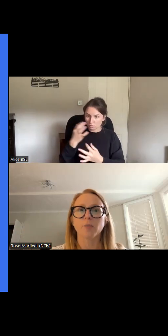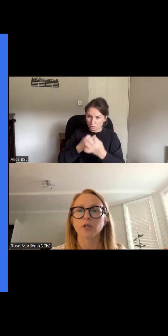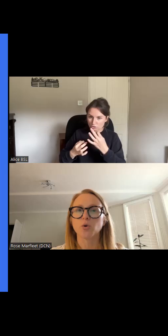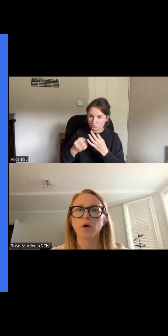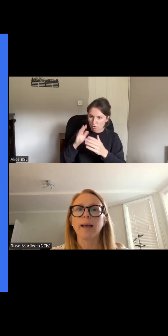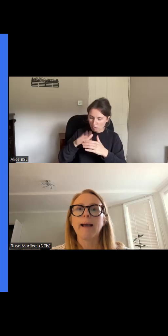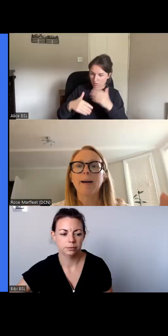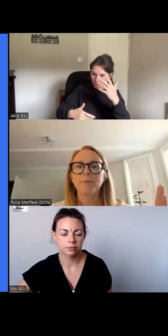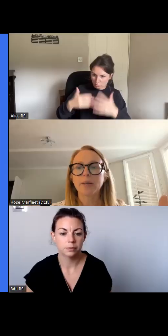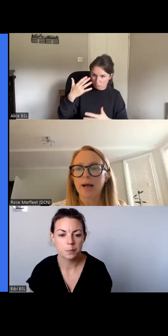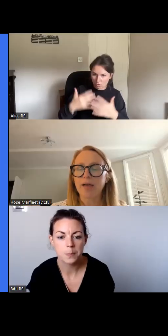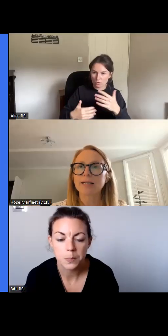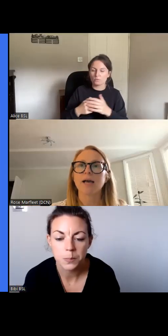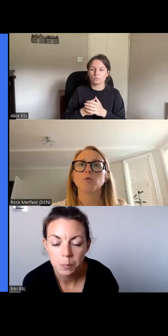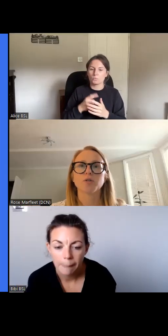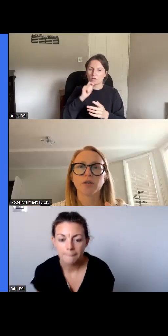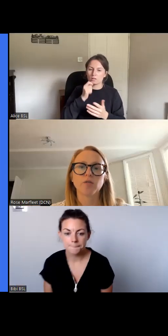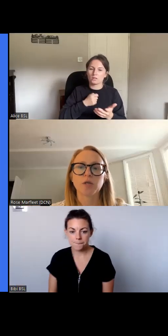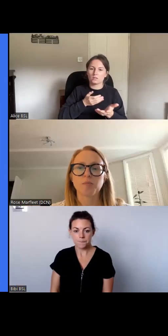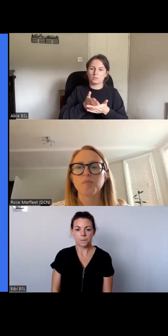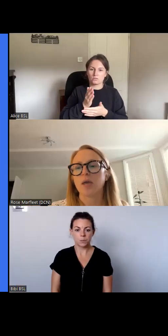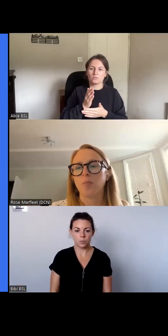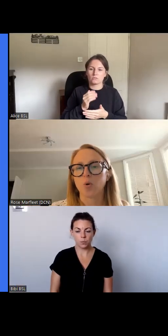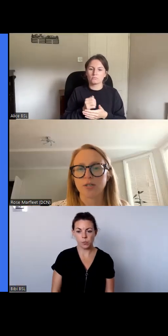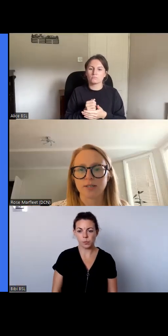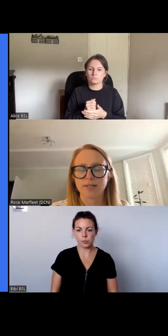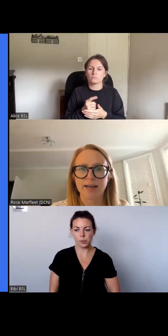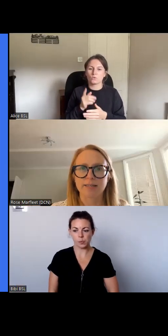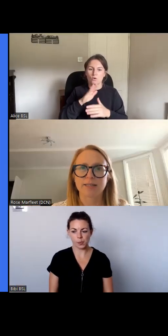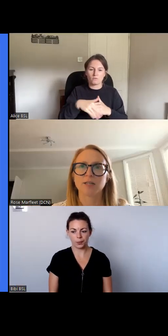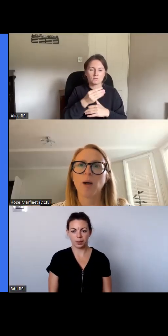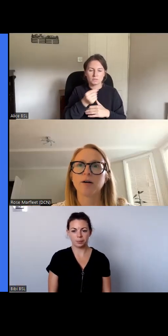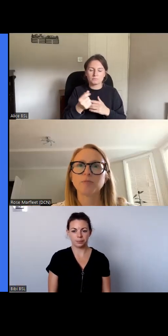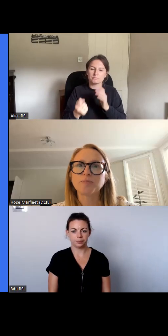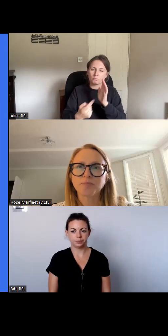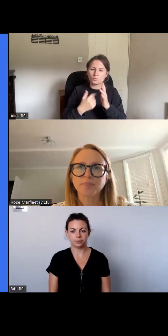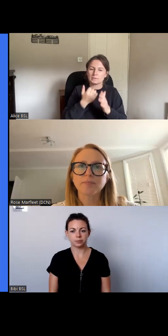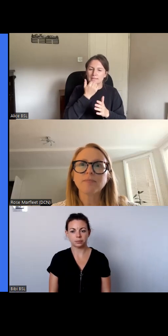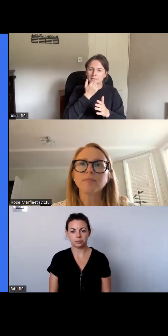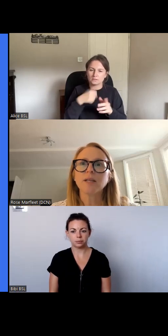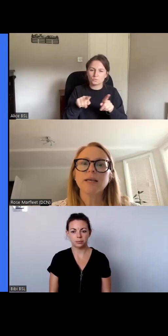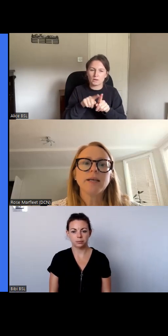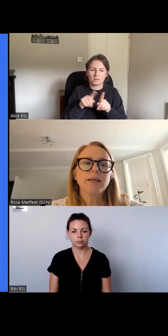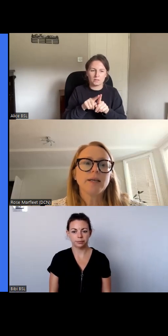I'm going to talk a bit about that and also give you some important dates as well.